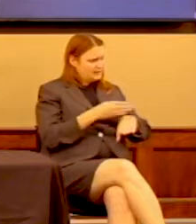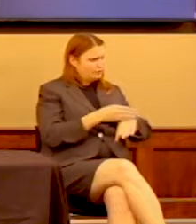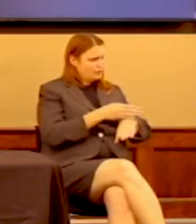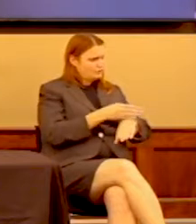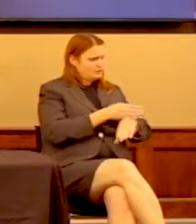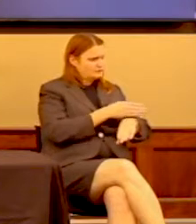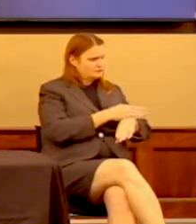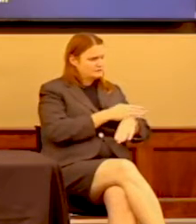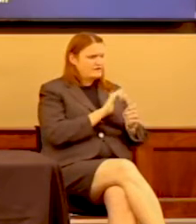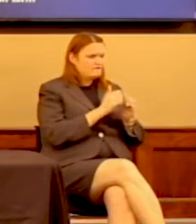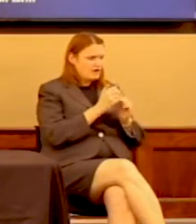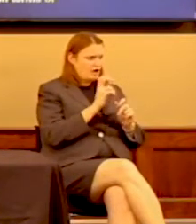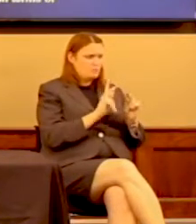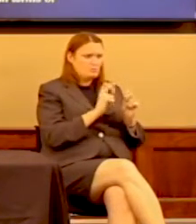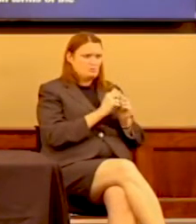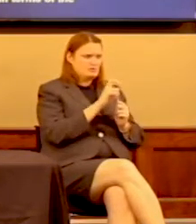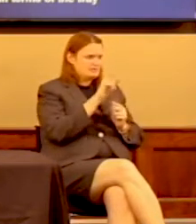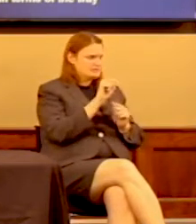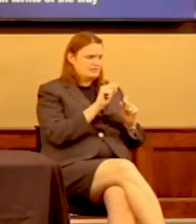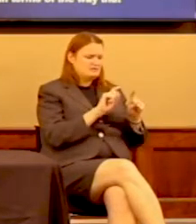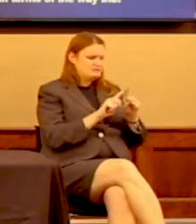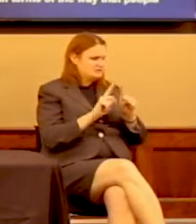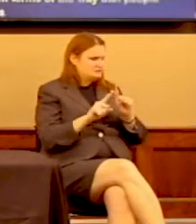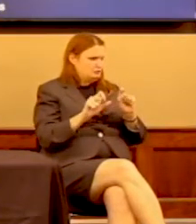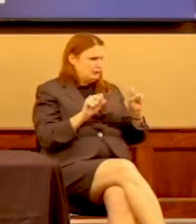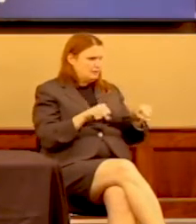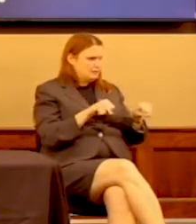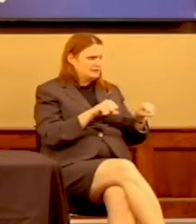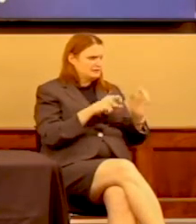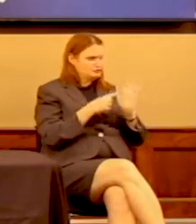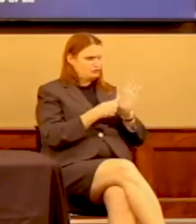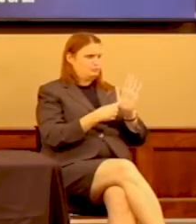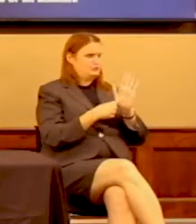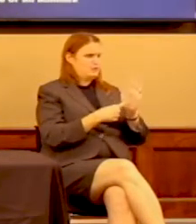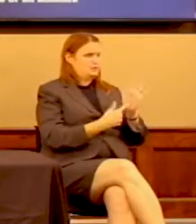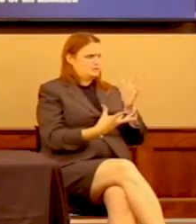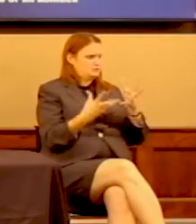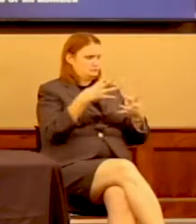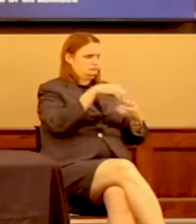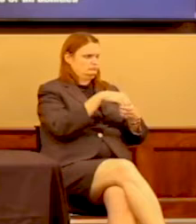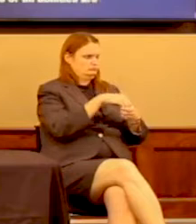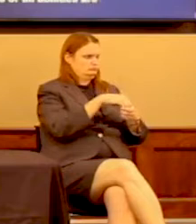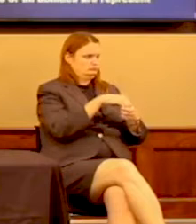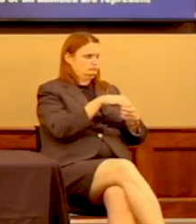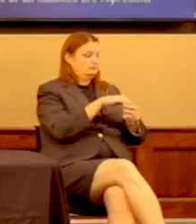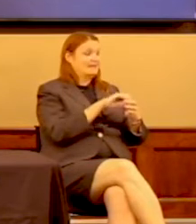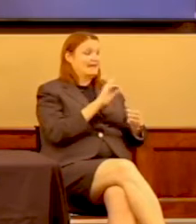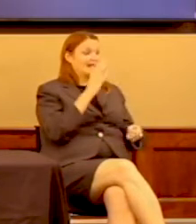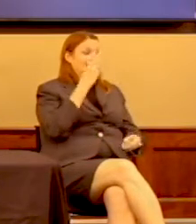disabilities or all abilities are